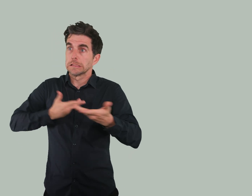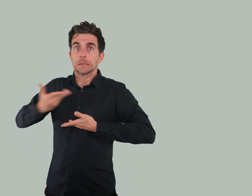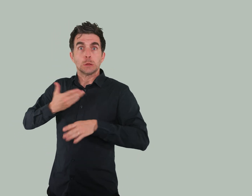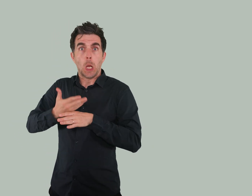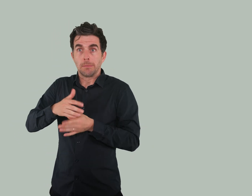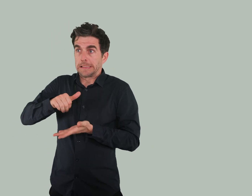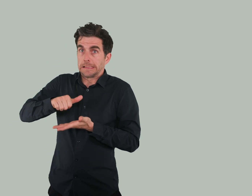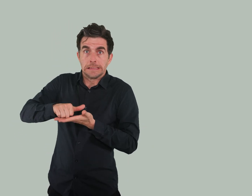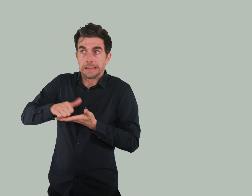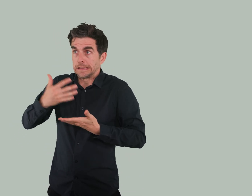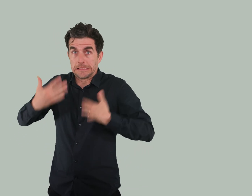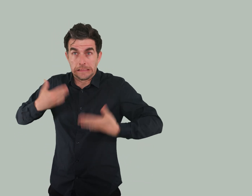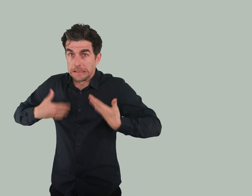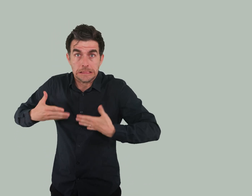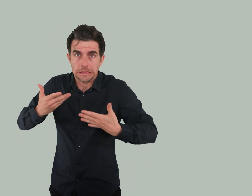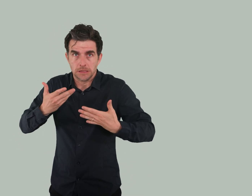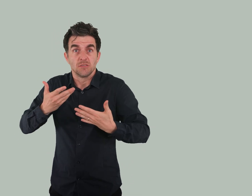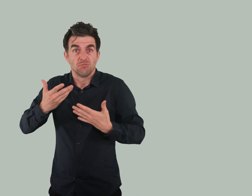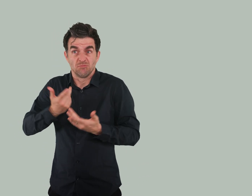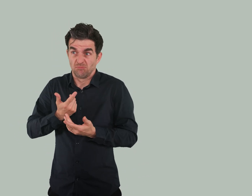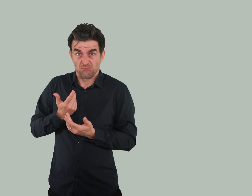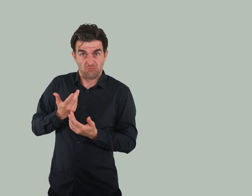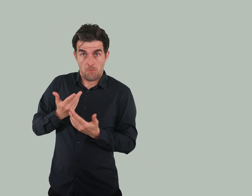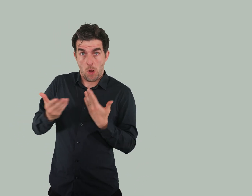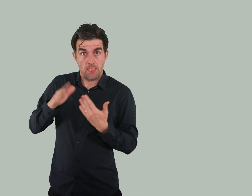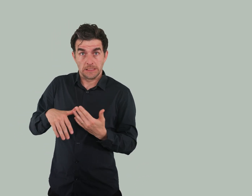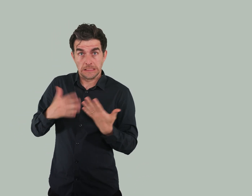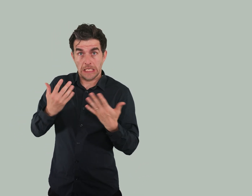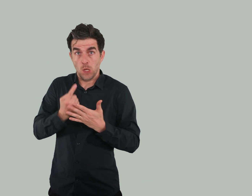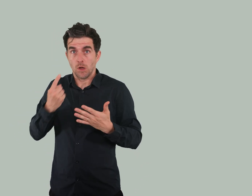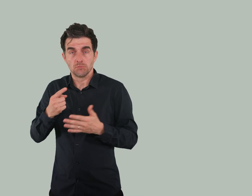to be in severely insecure work.